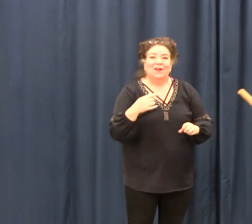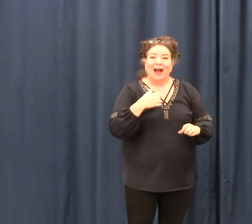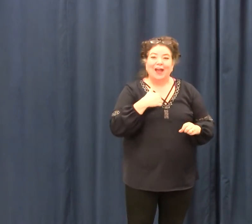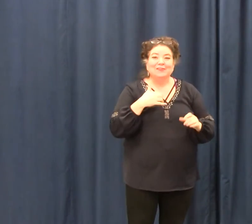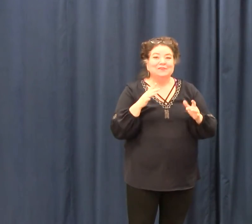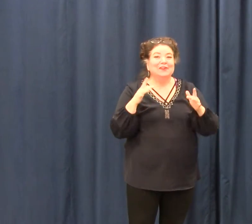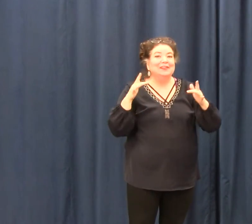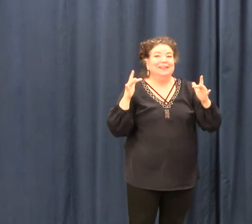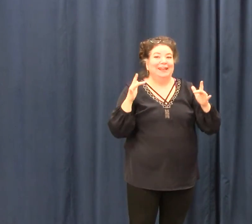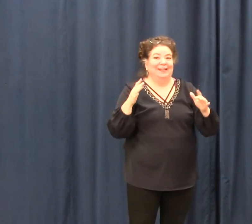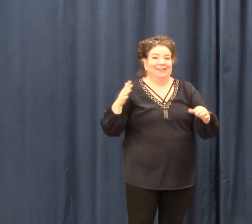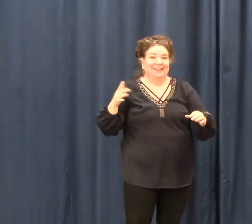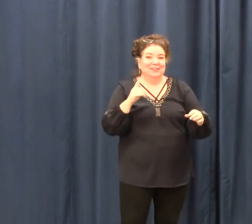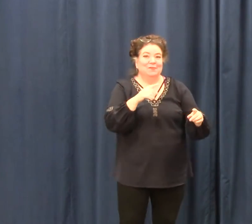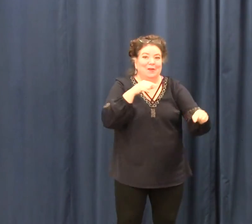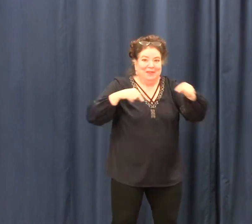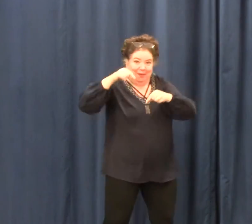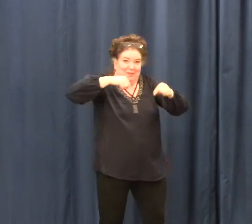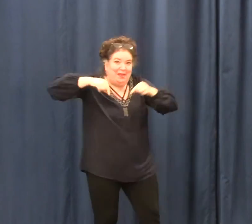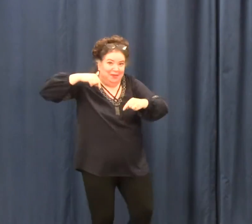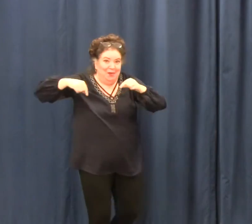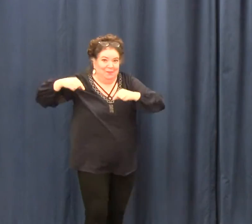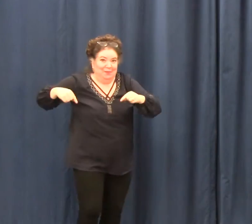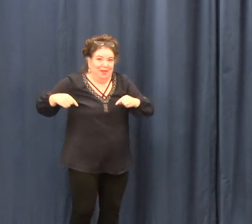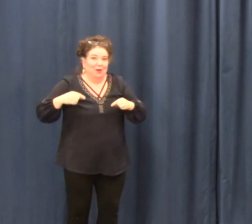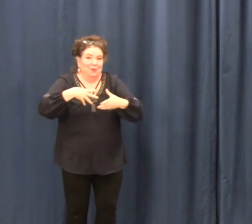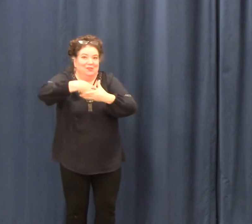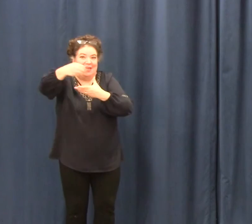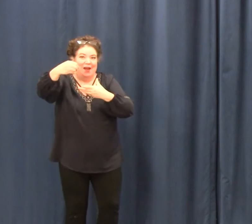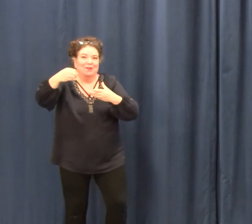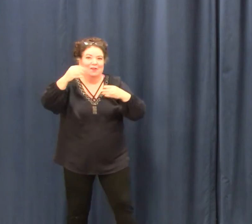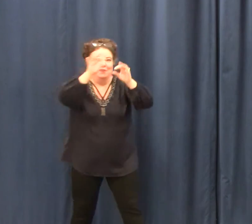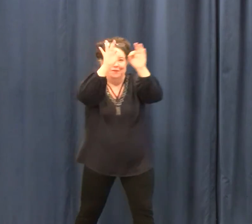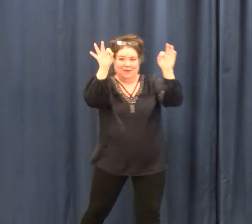So I was very light, that's why we kept backing up and almost out of frame (Heather) Ask me